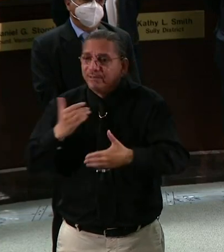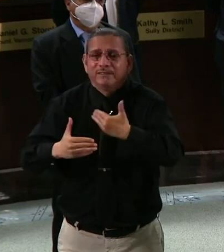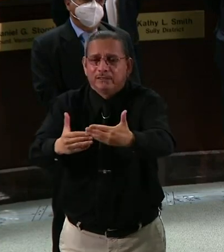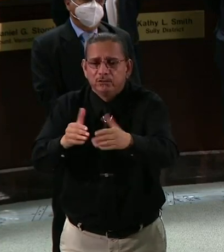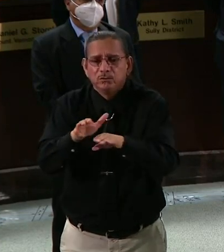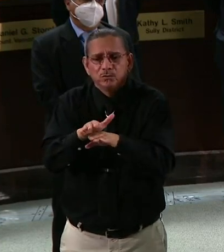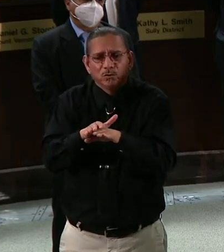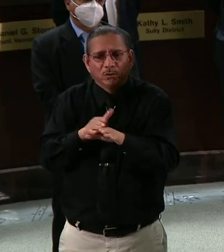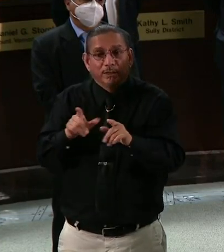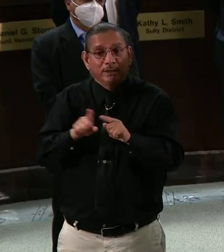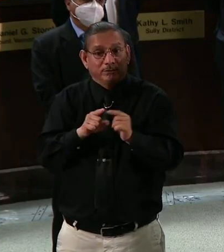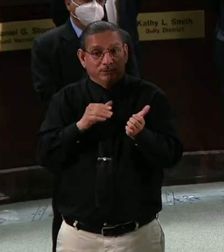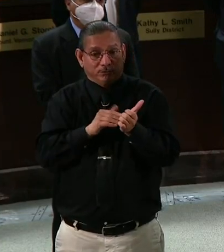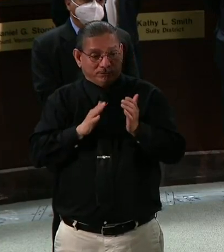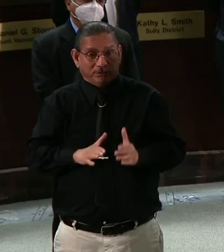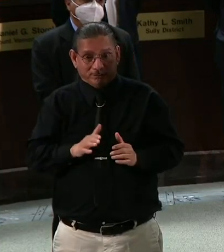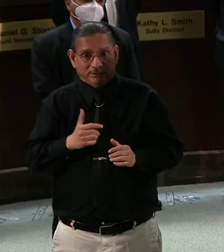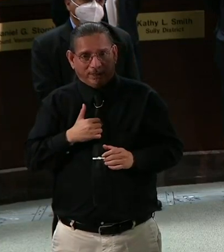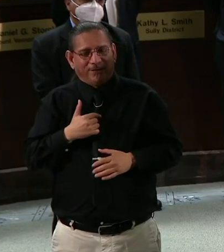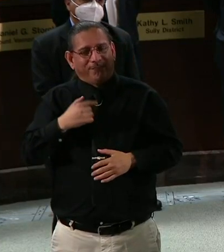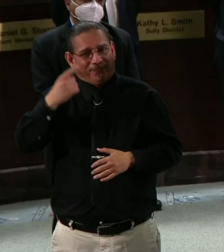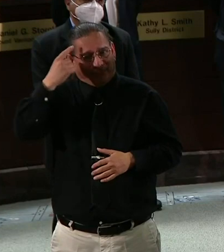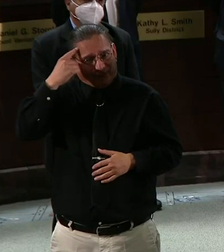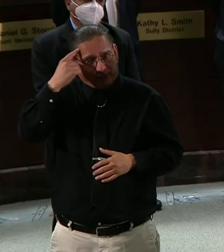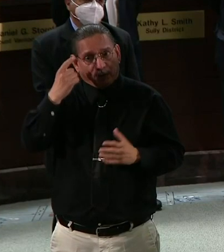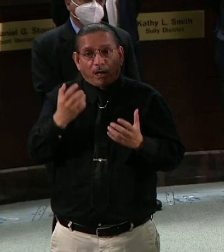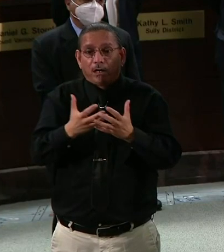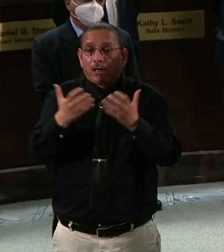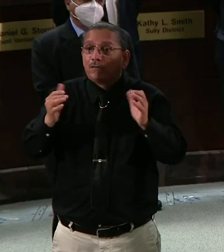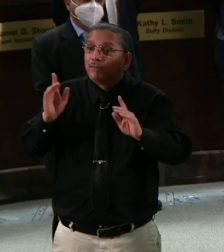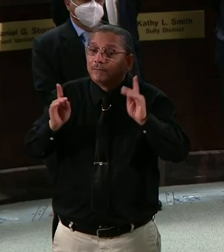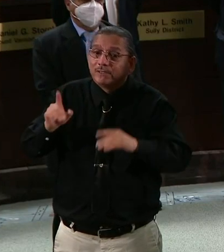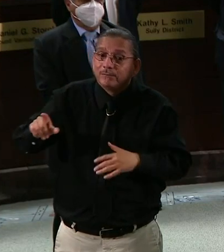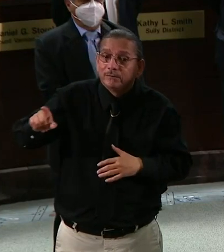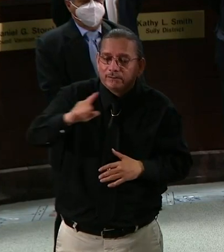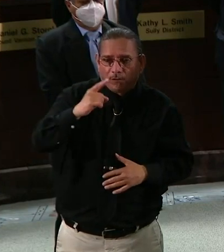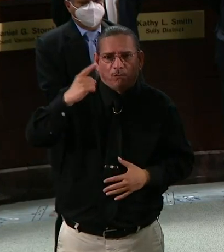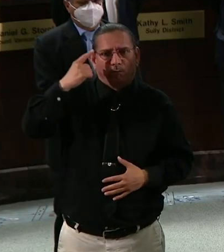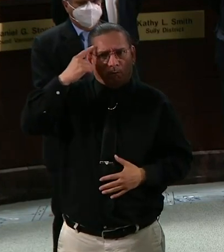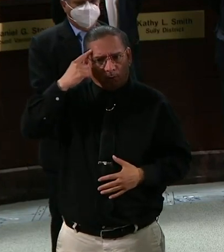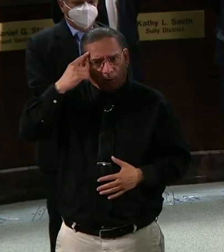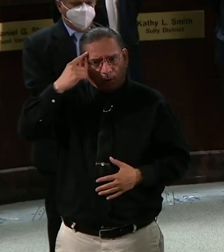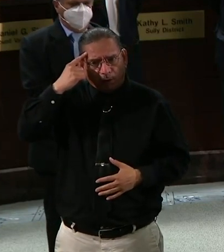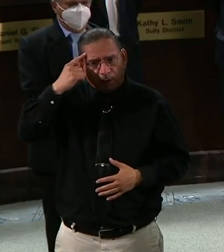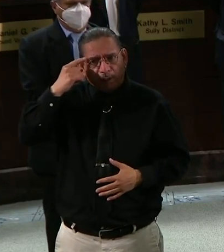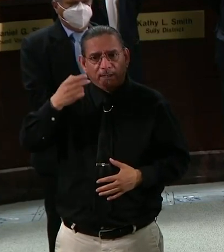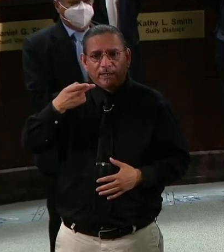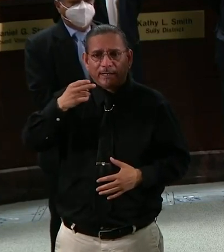THING I'LL SAY AND I'LL I'LL SAY THIS IS A POSITION- YOU KNOW I THINK THERE ARE A LOT OF